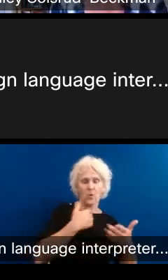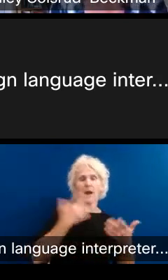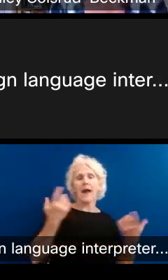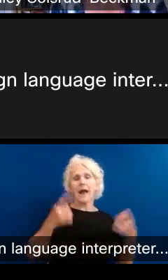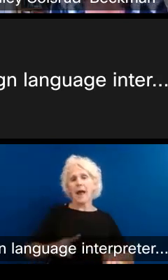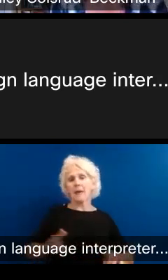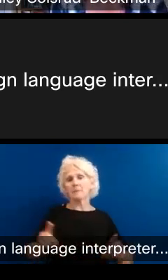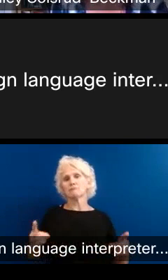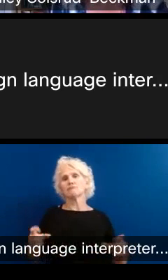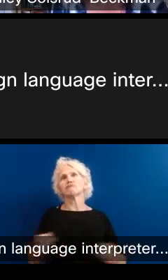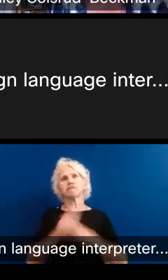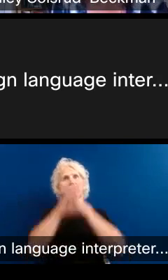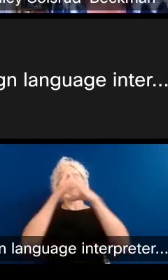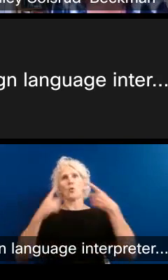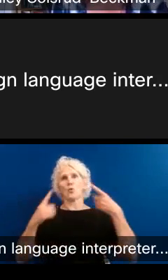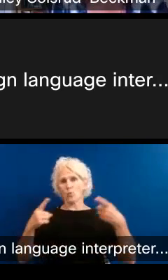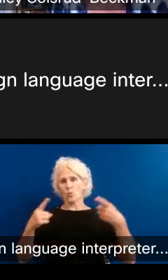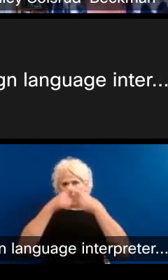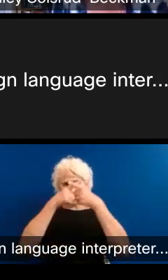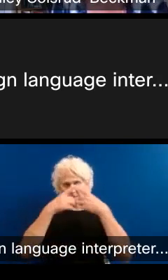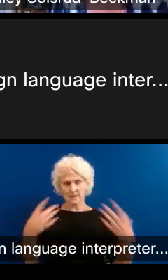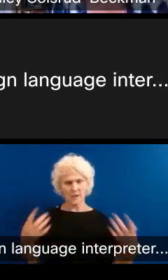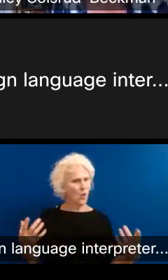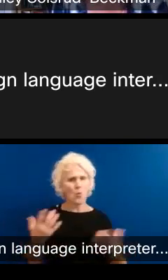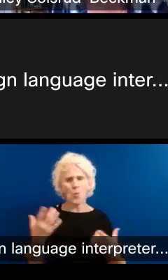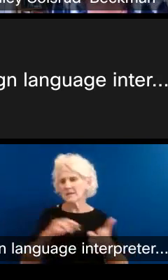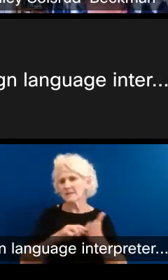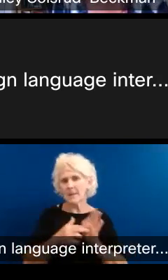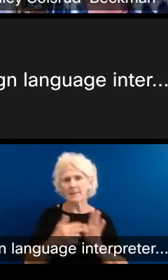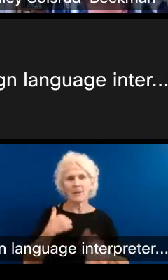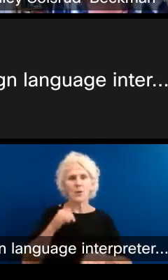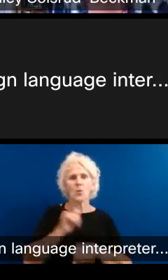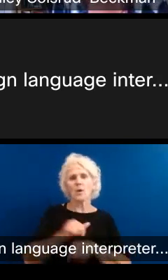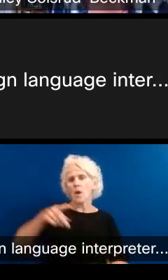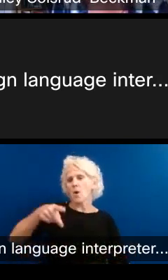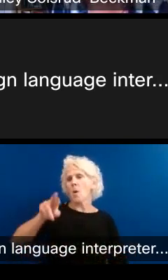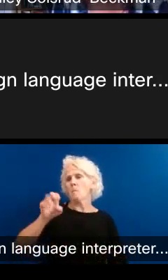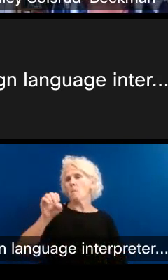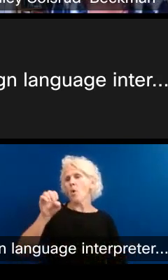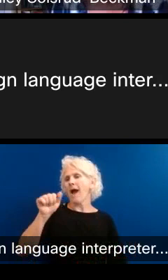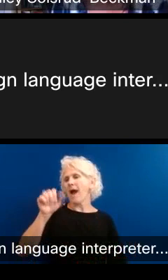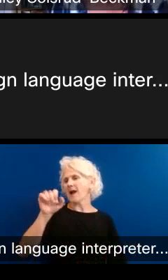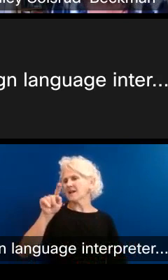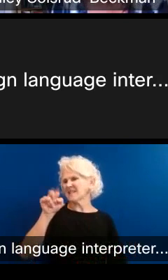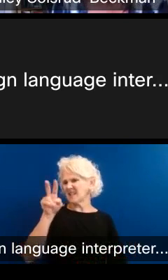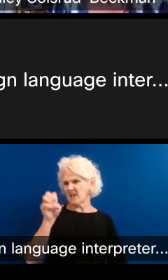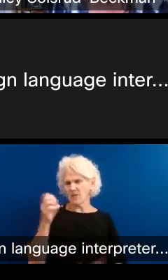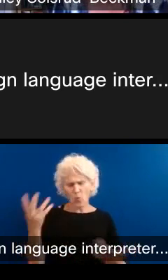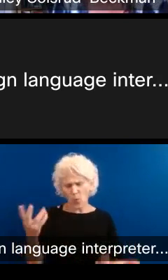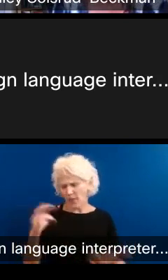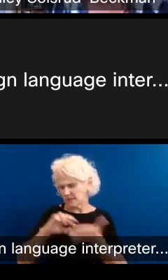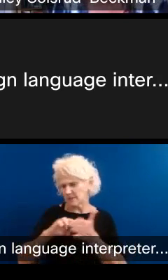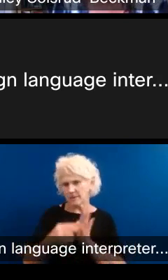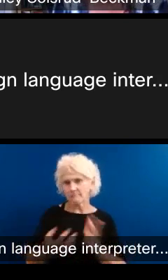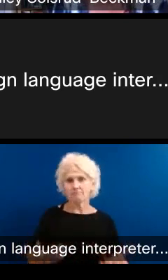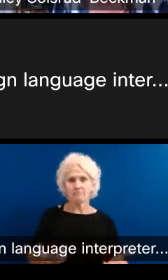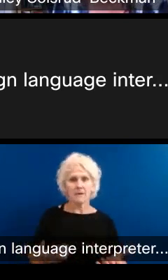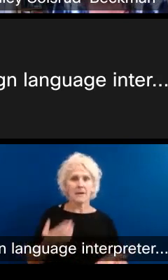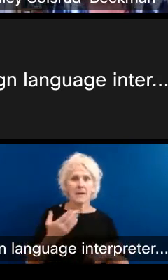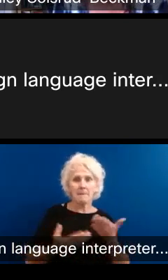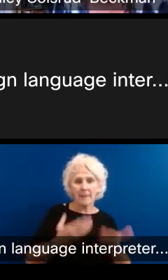So, what does working proactively mean? It means changing the oil before it turns to sludge,